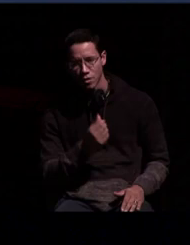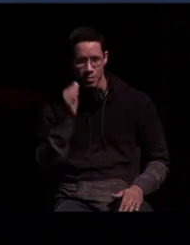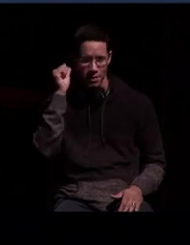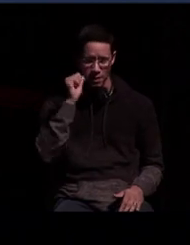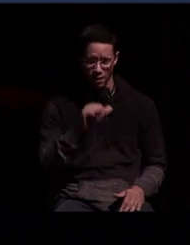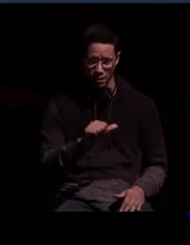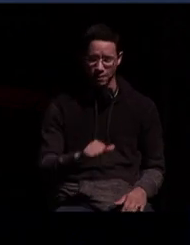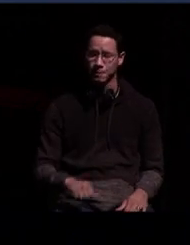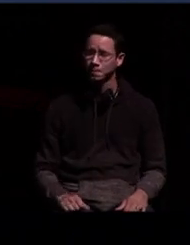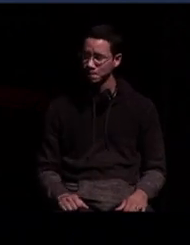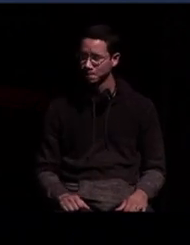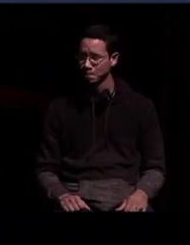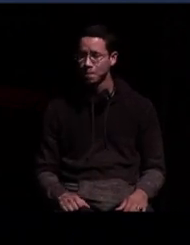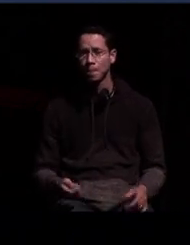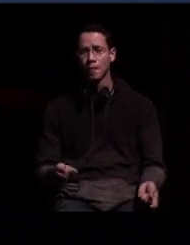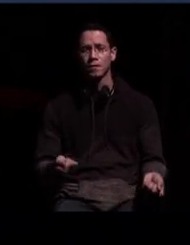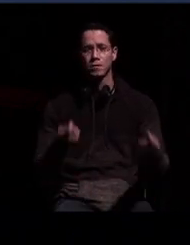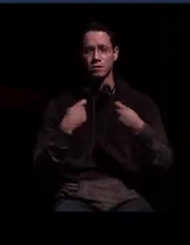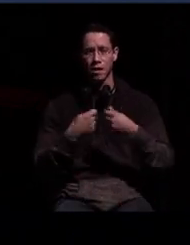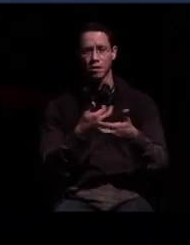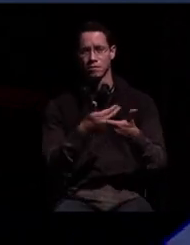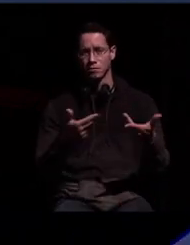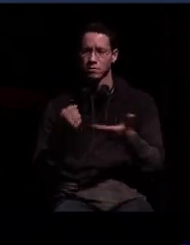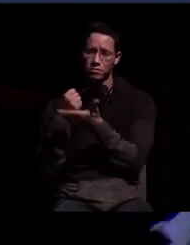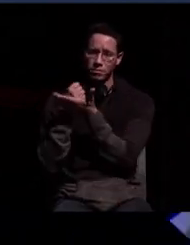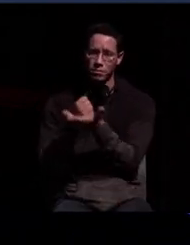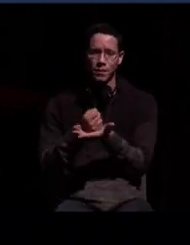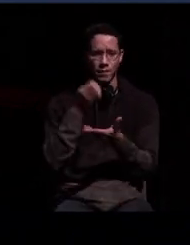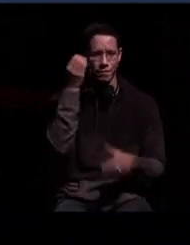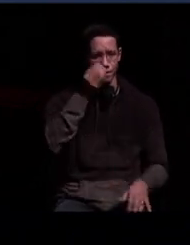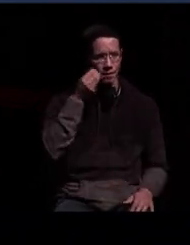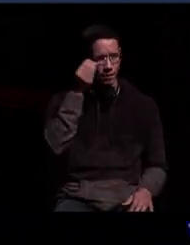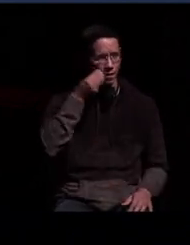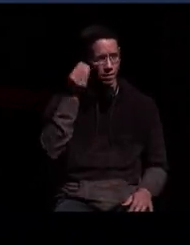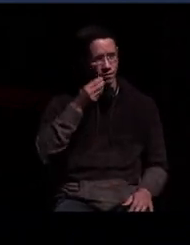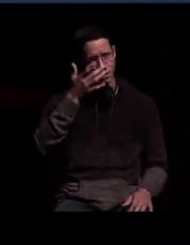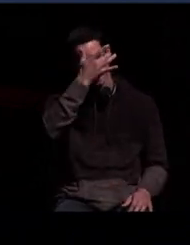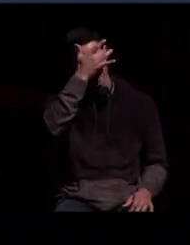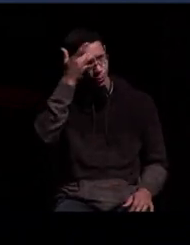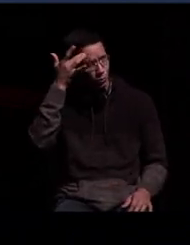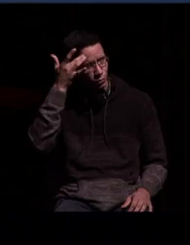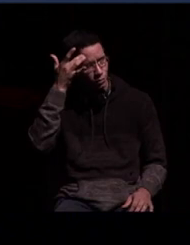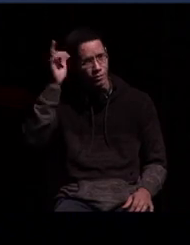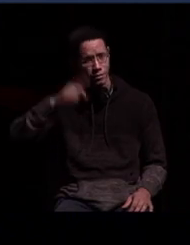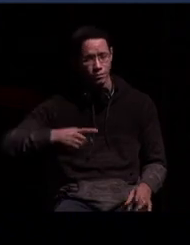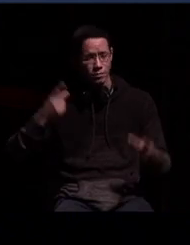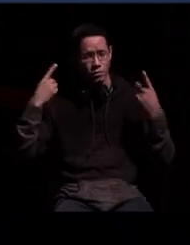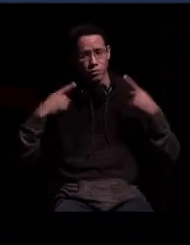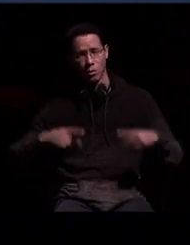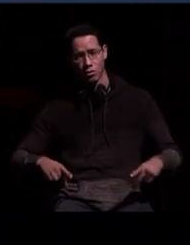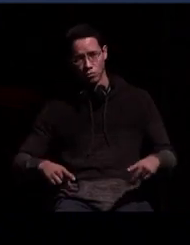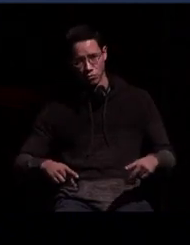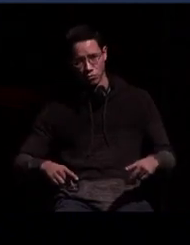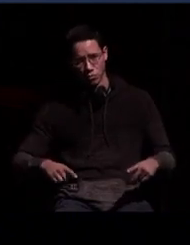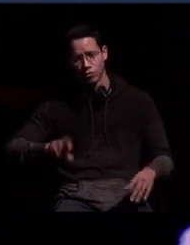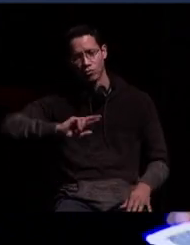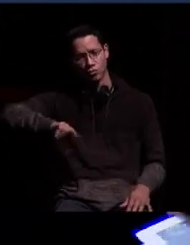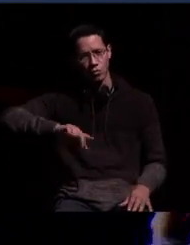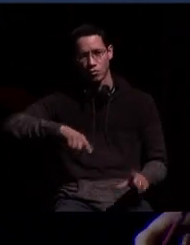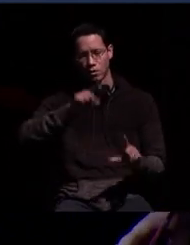people bringing experiences and are human beings. They are not statistics. They are not numbers